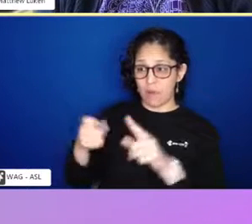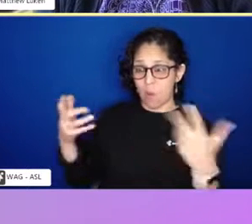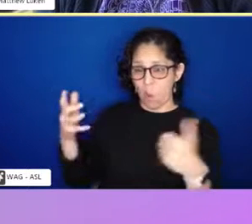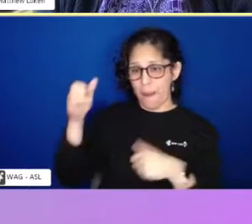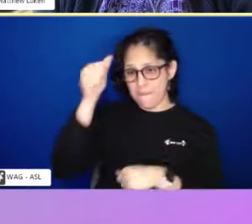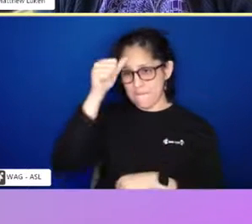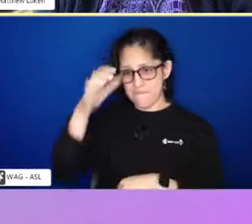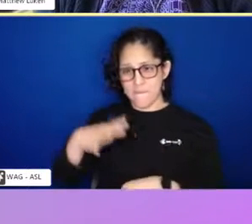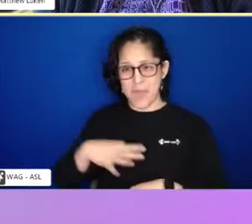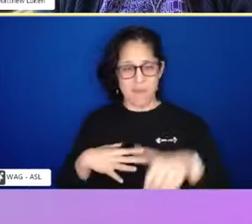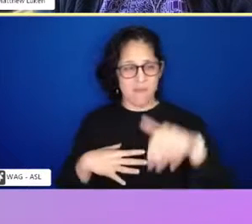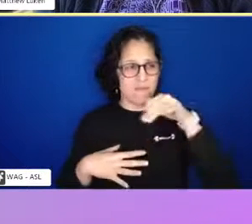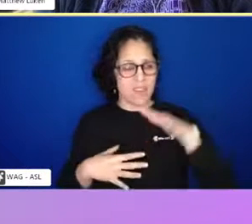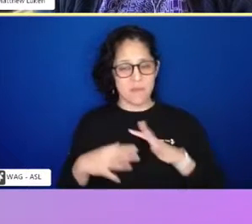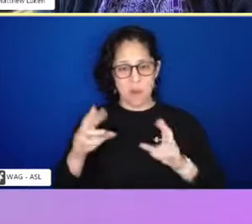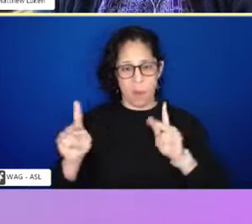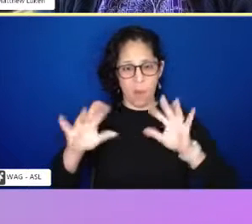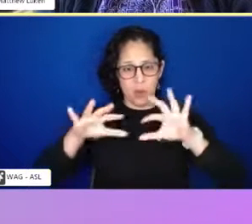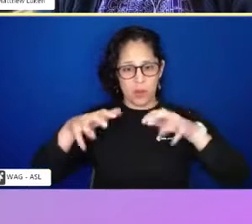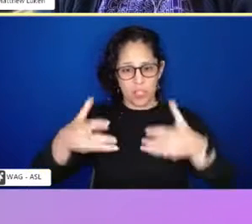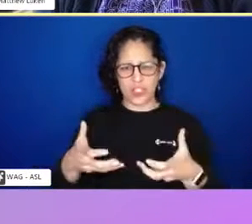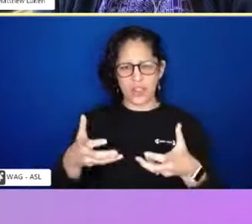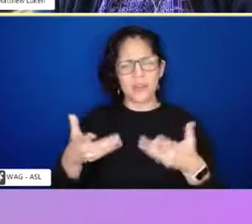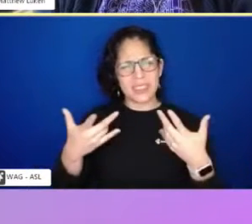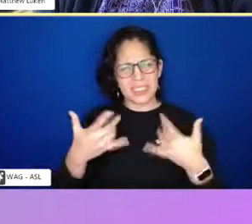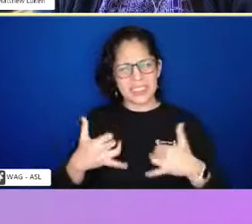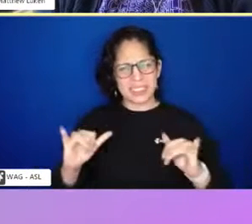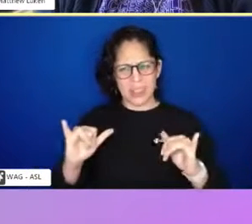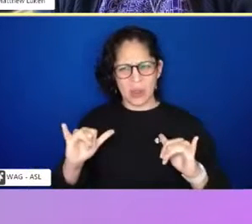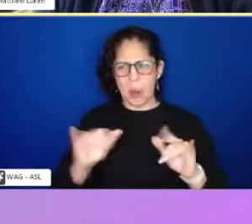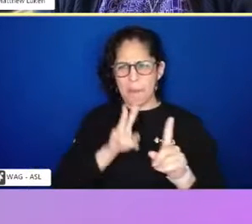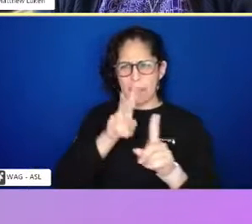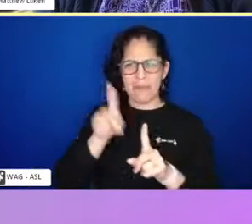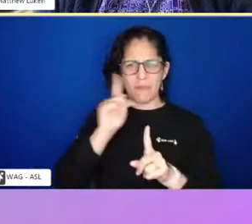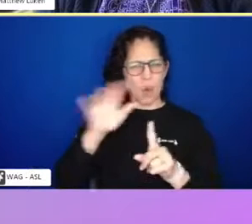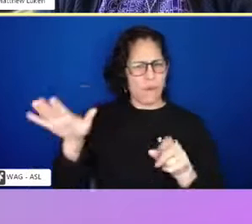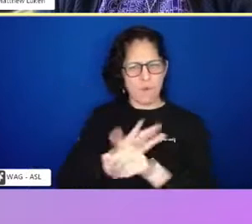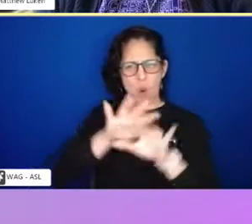based on 95% of the male and female as population. But